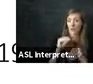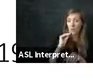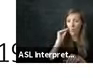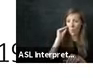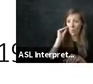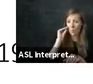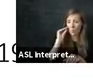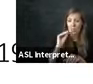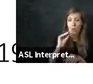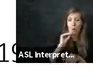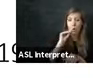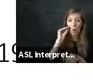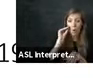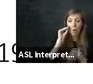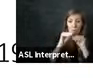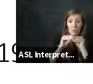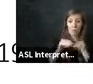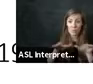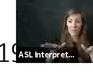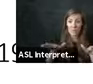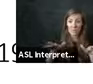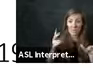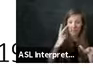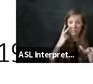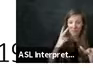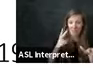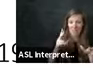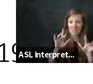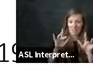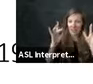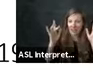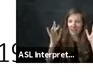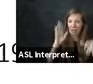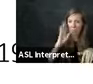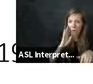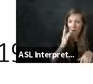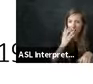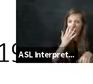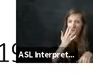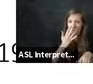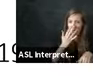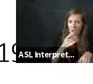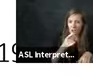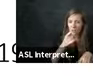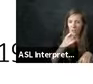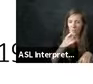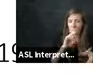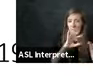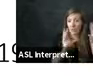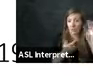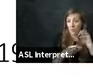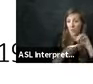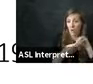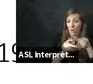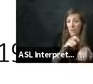household transmission shown here in this light Brown color. This is over all time, 30 to 44 days ago.